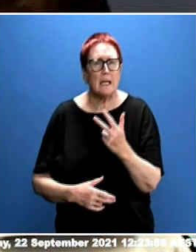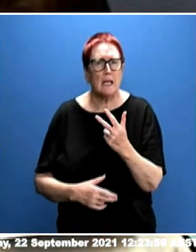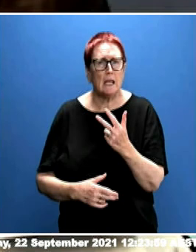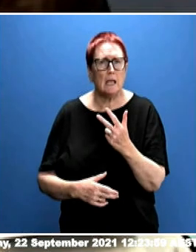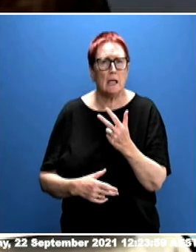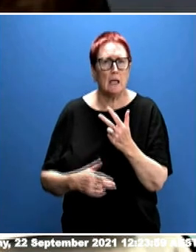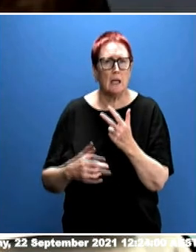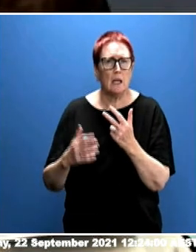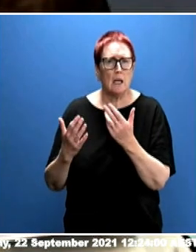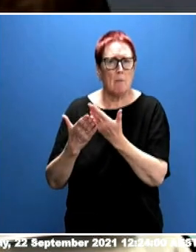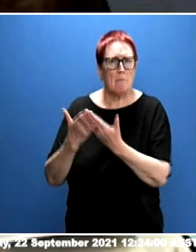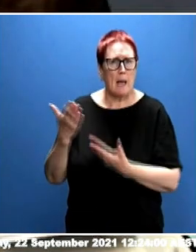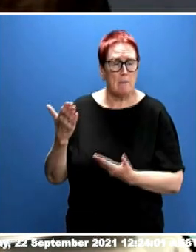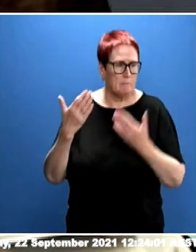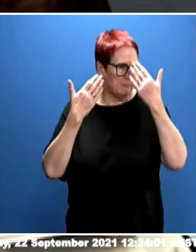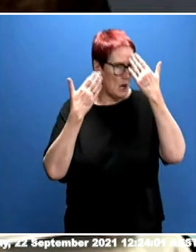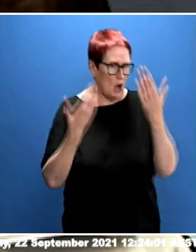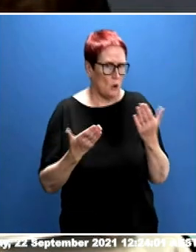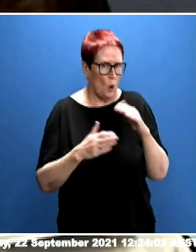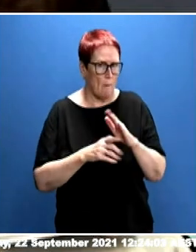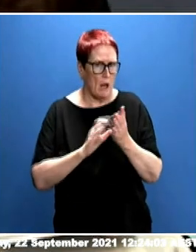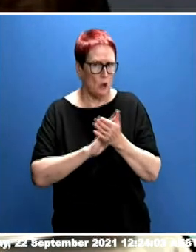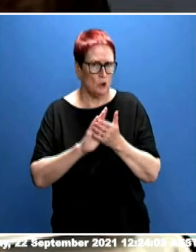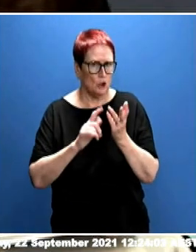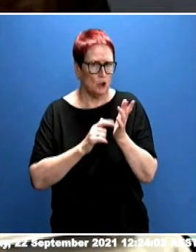I don't know about the Churchill Fellowship paper,